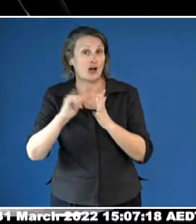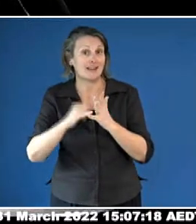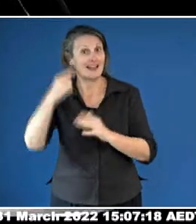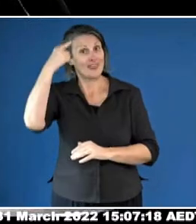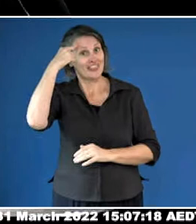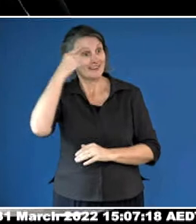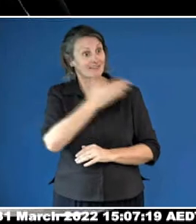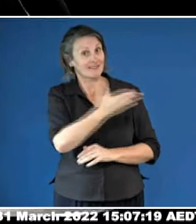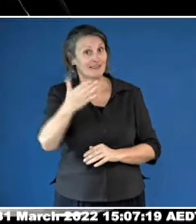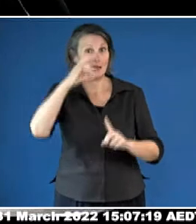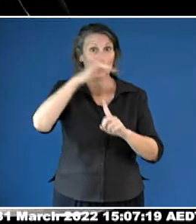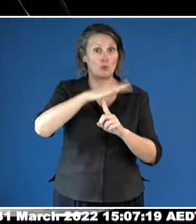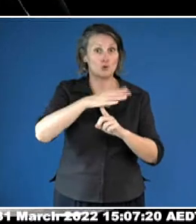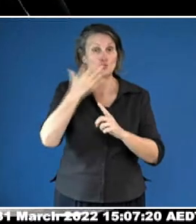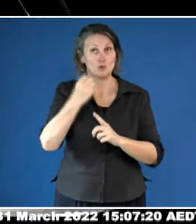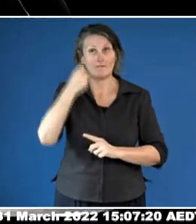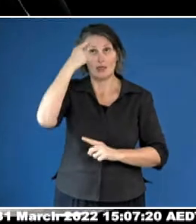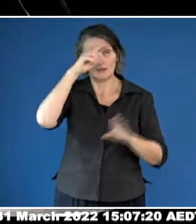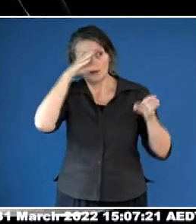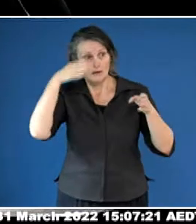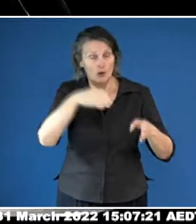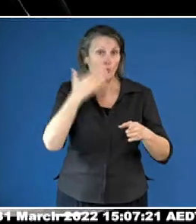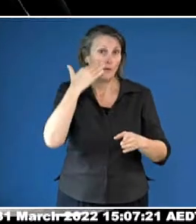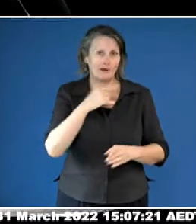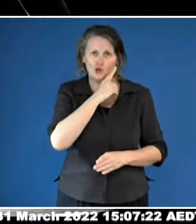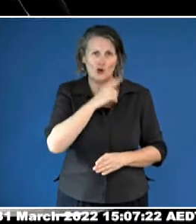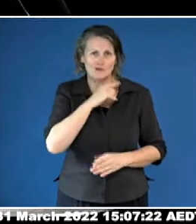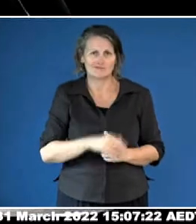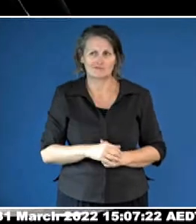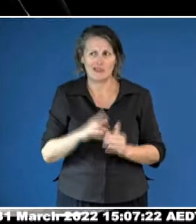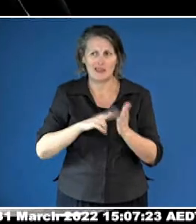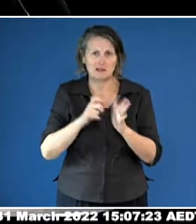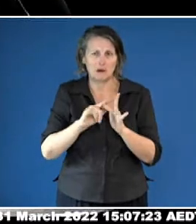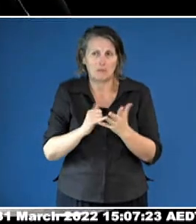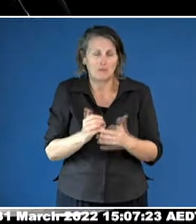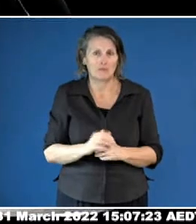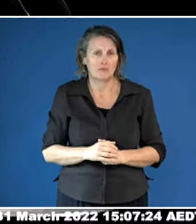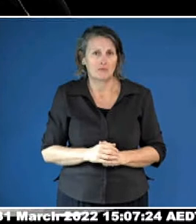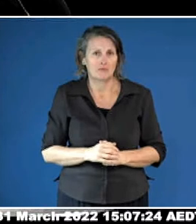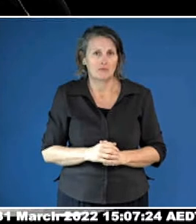strategy and hasn't seen it as important, which is really concerning, considering the